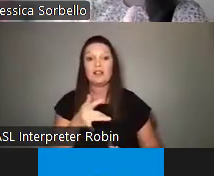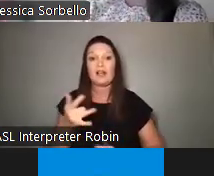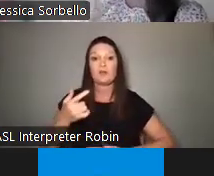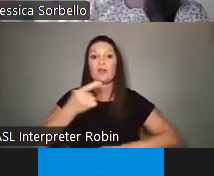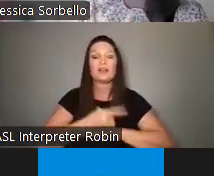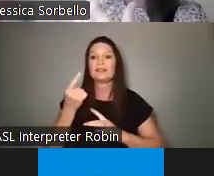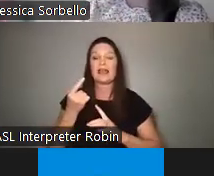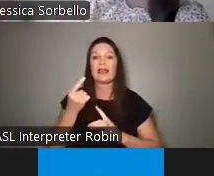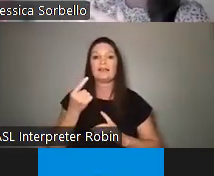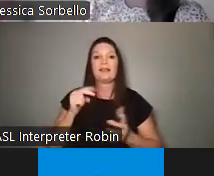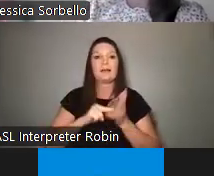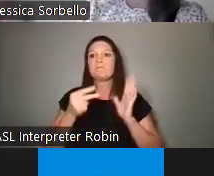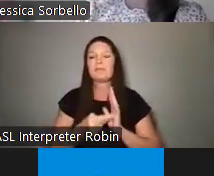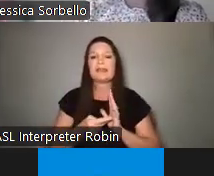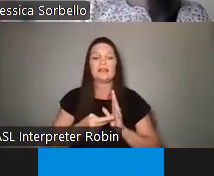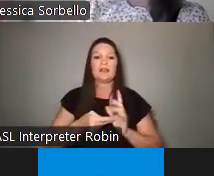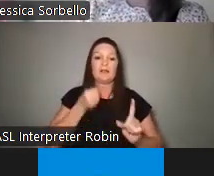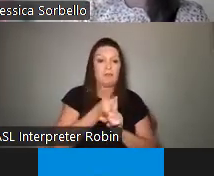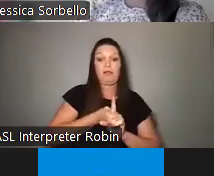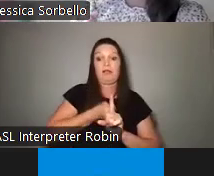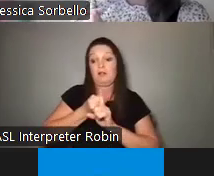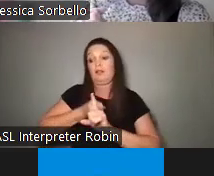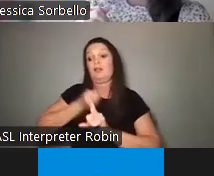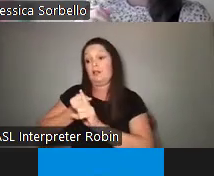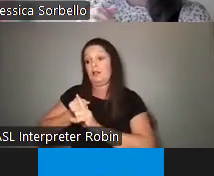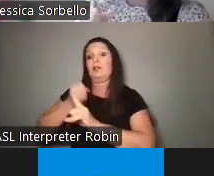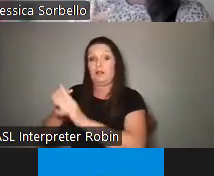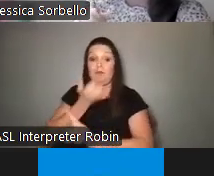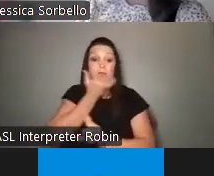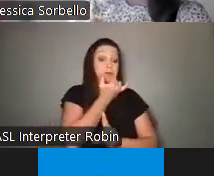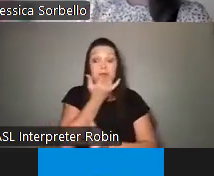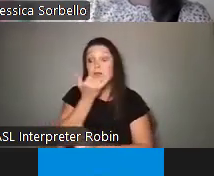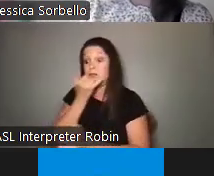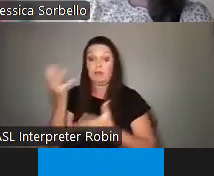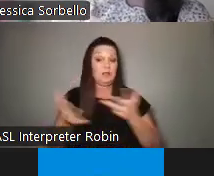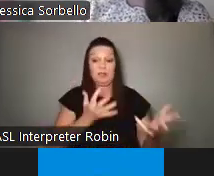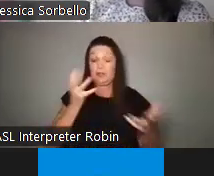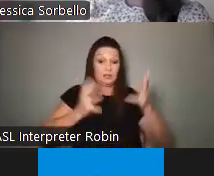feels wrong. So, think about your level of motivation